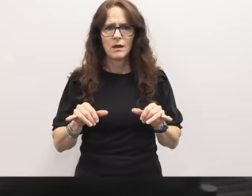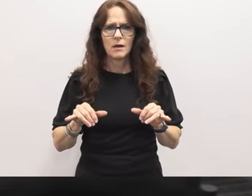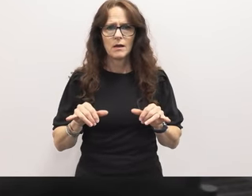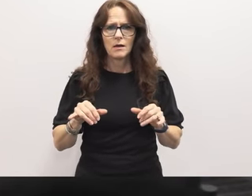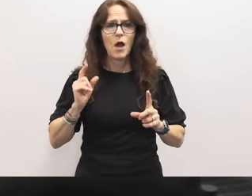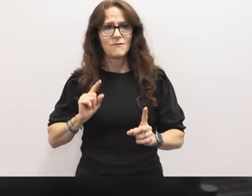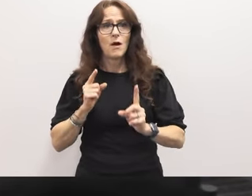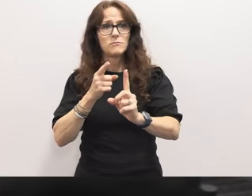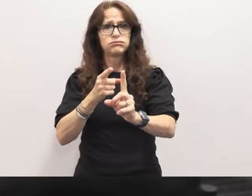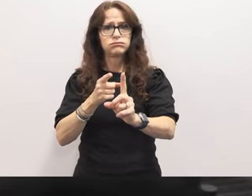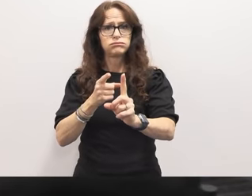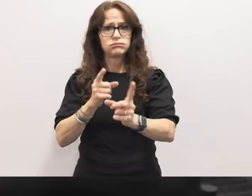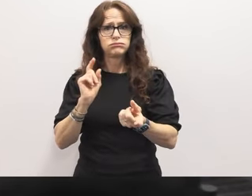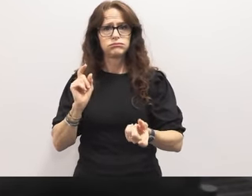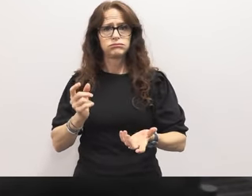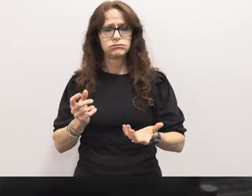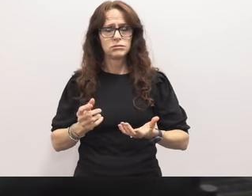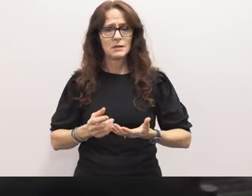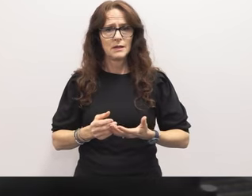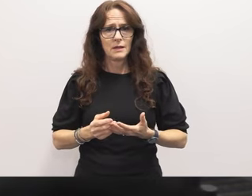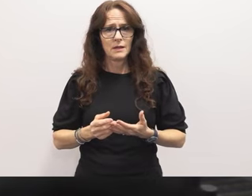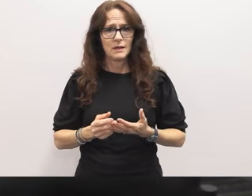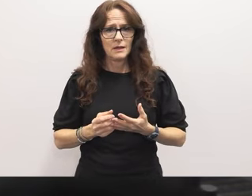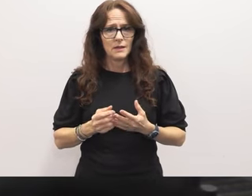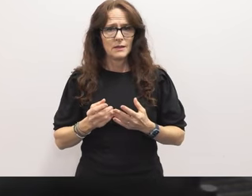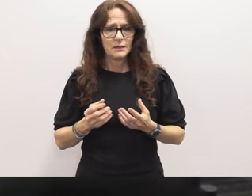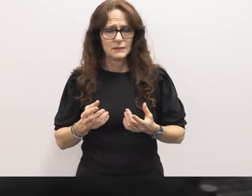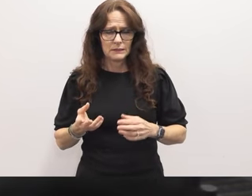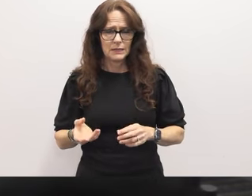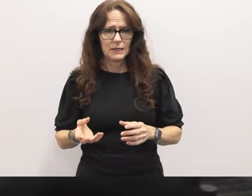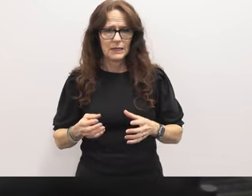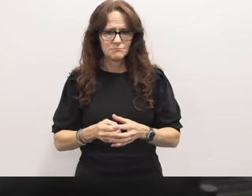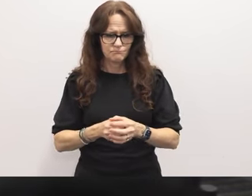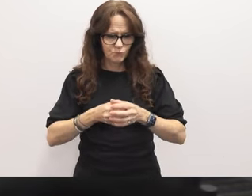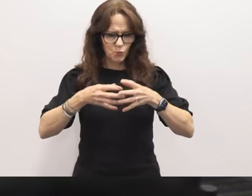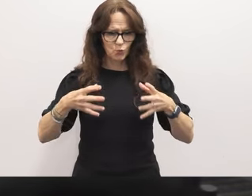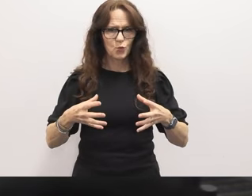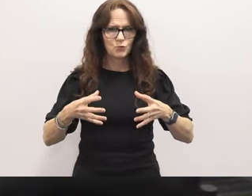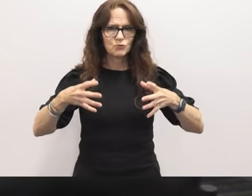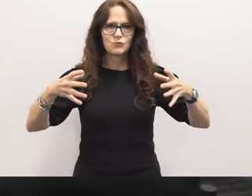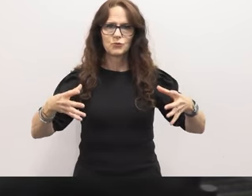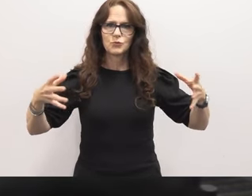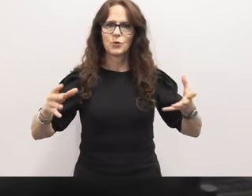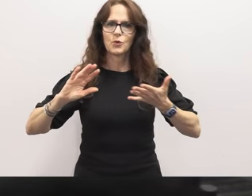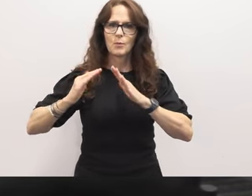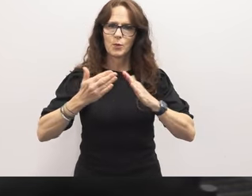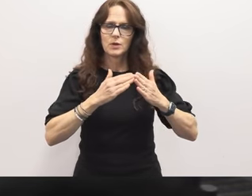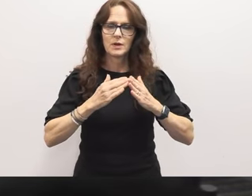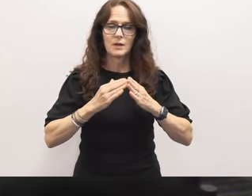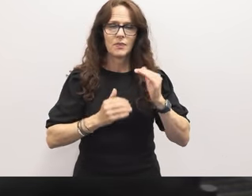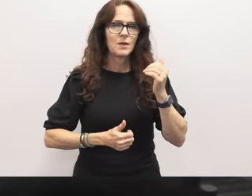it really kind of increased this community. And then the most beautiful thing about that is that,